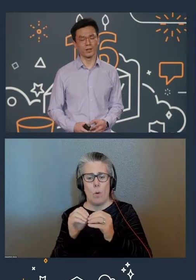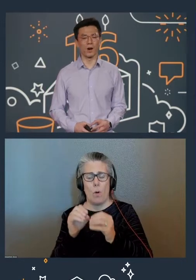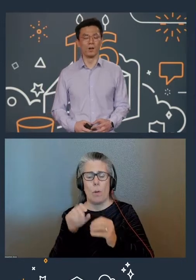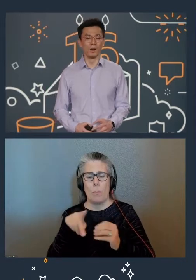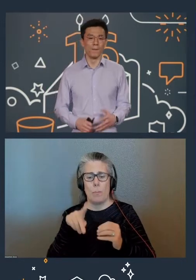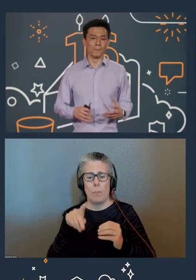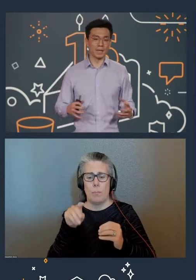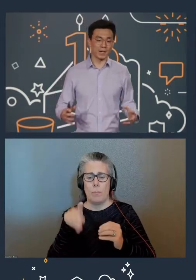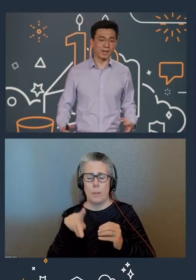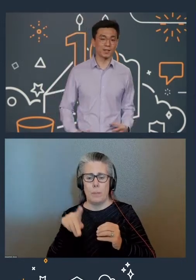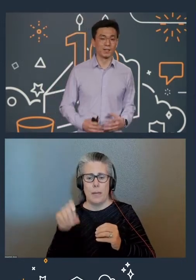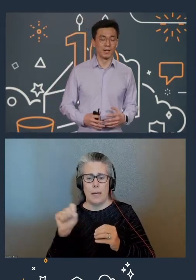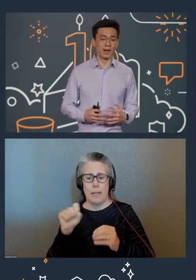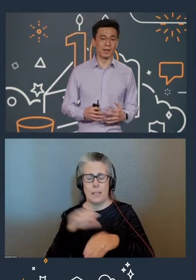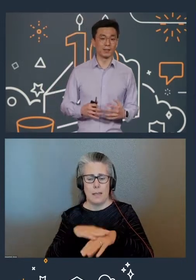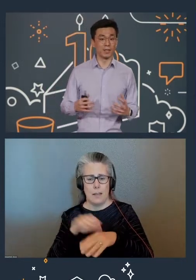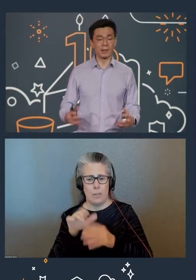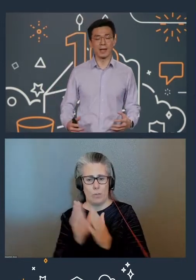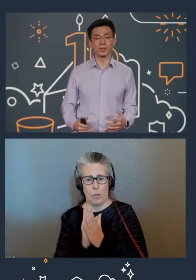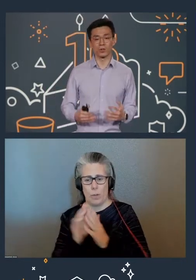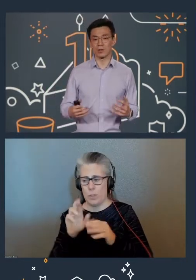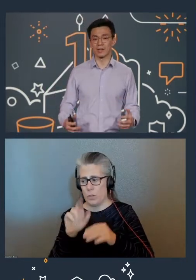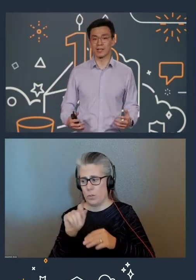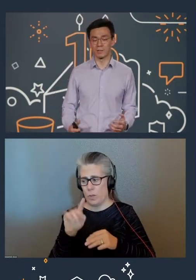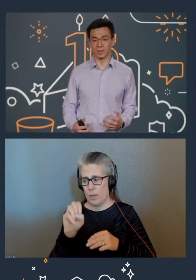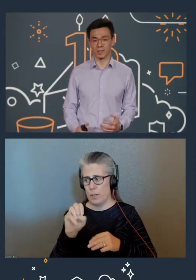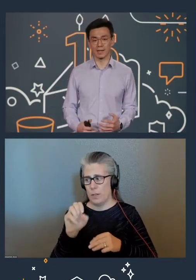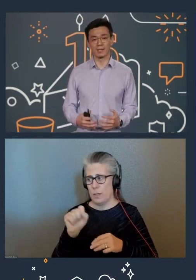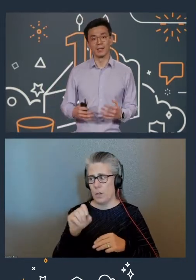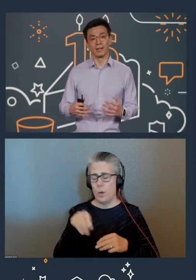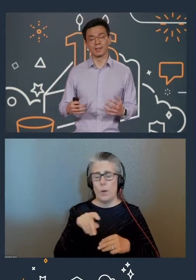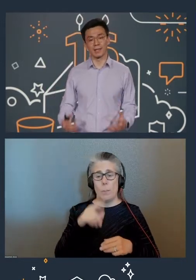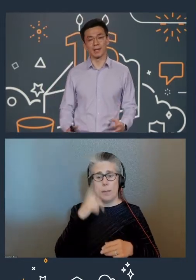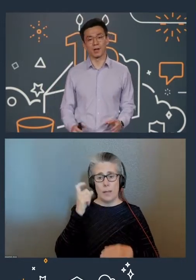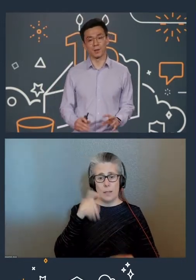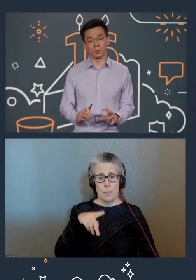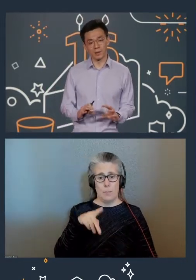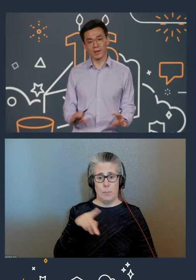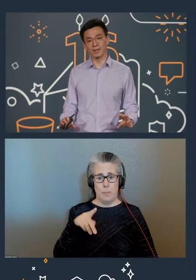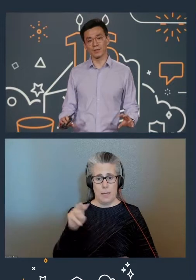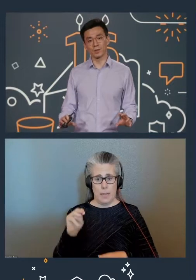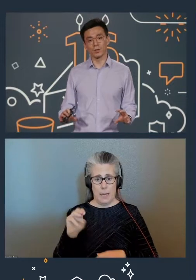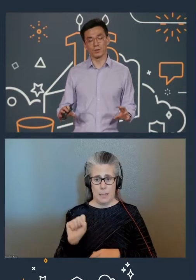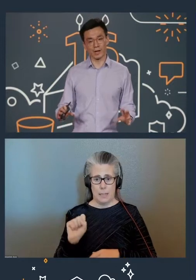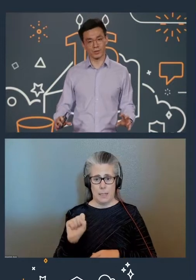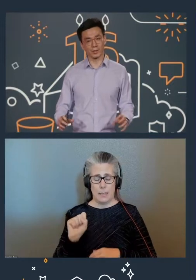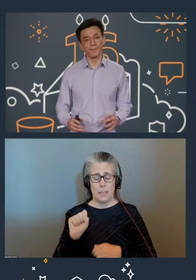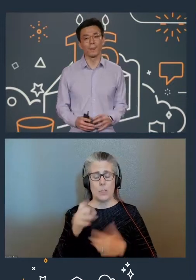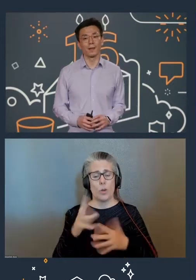Now because the TPS or transaction per second, it's set on a prefix level for S3,